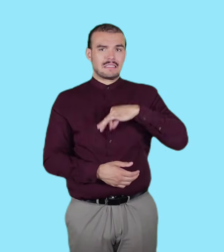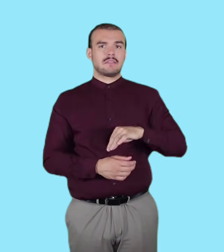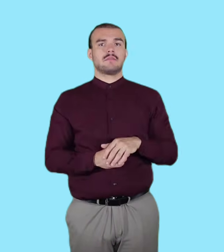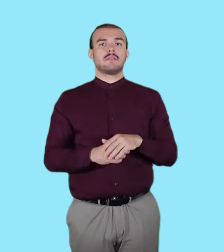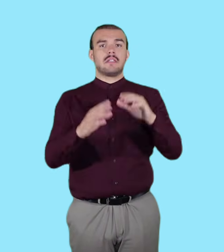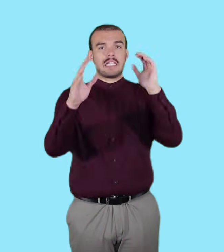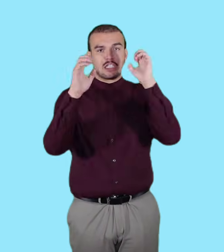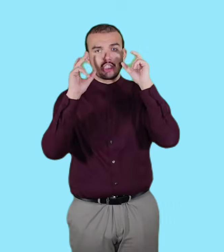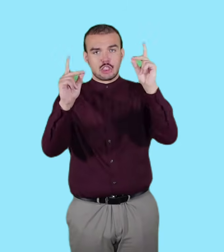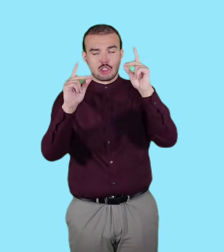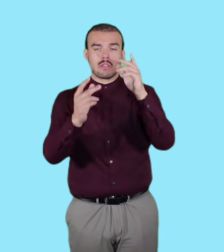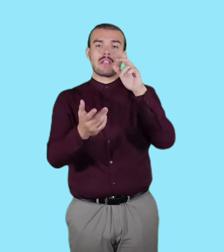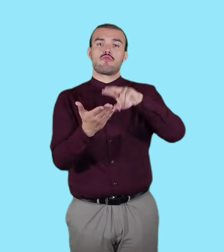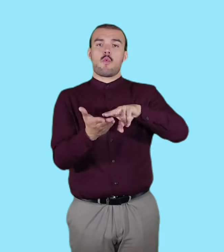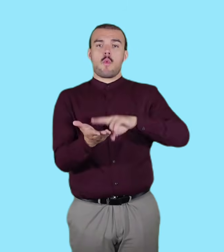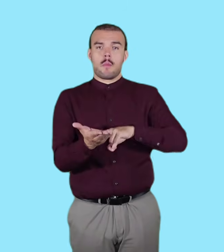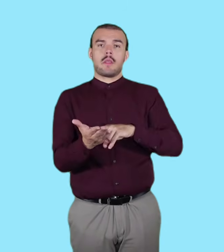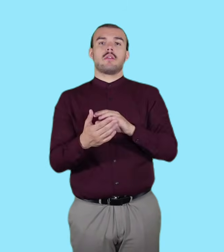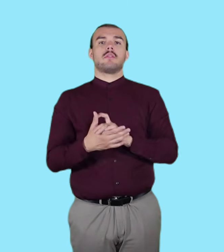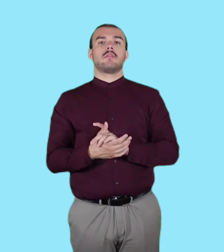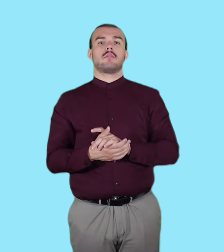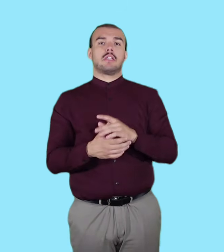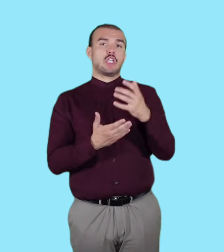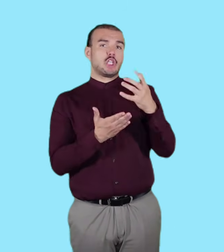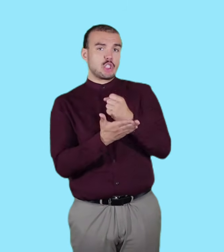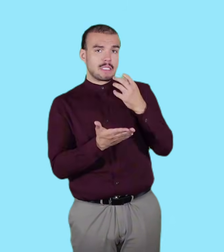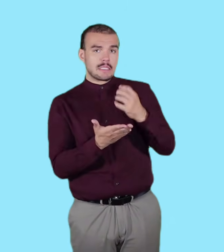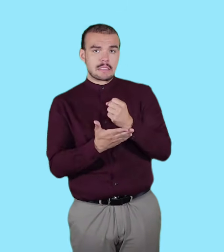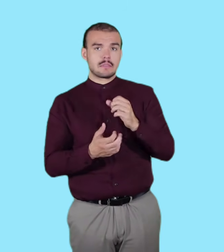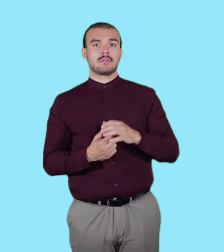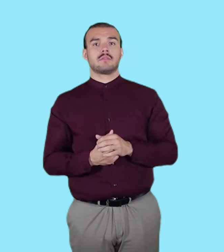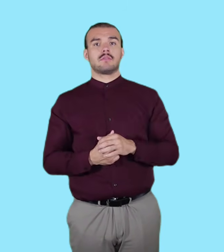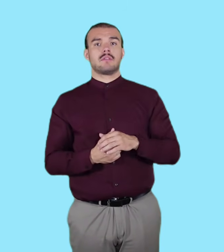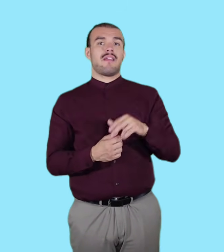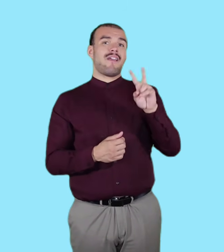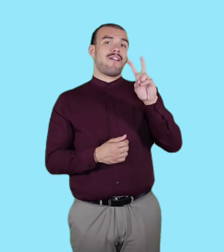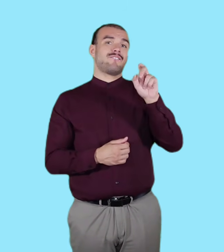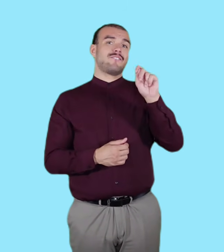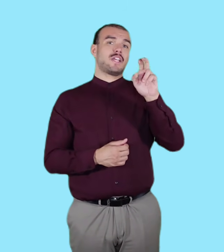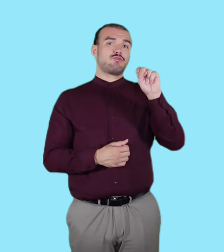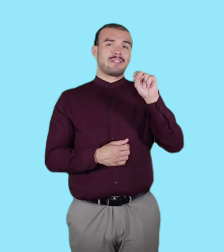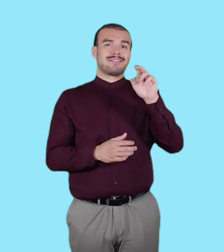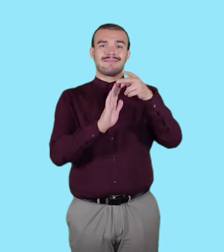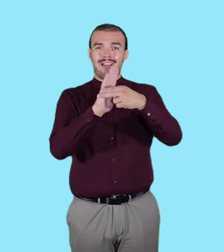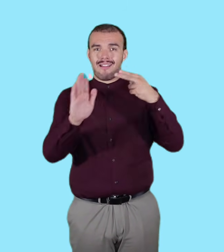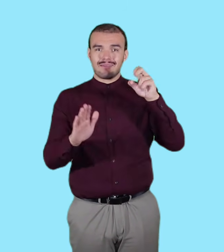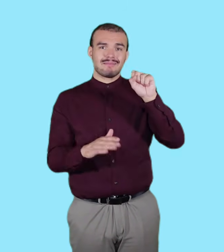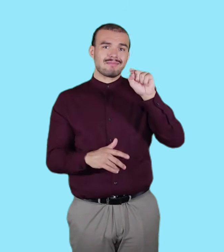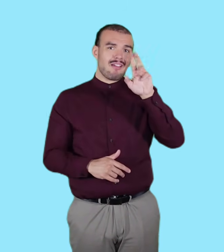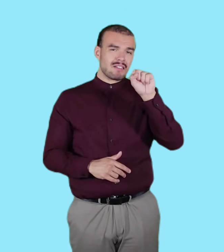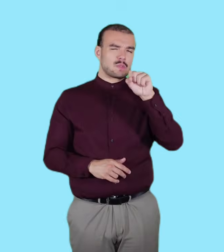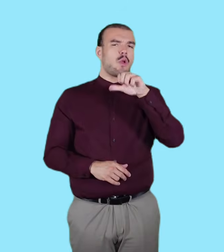educational enrollment, earnings, veteran status, or other proof.